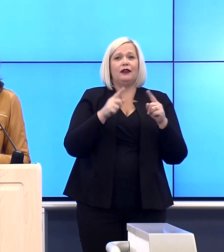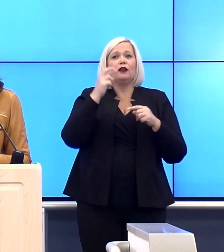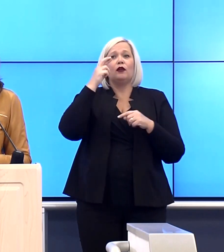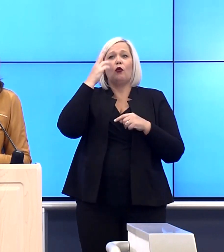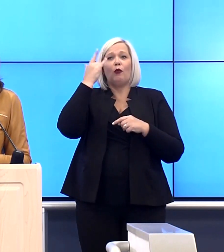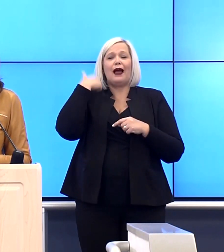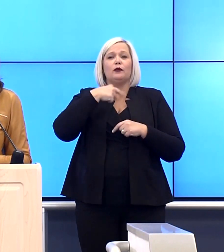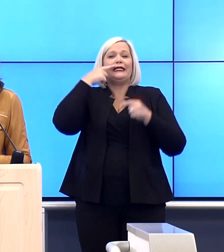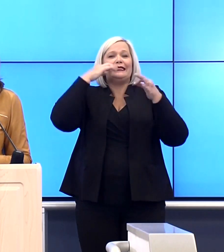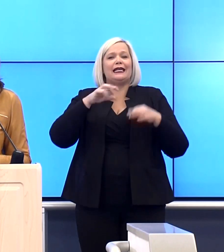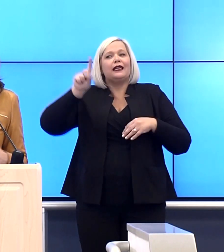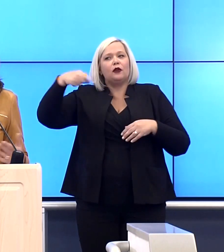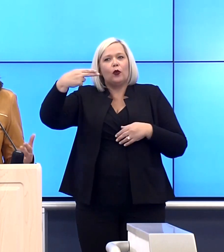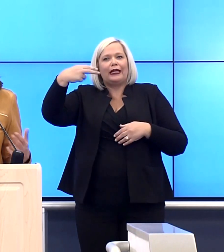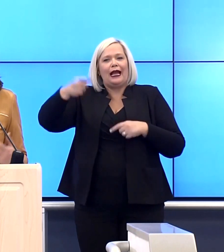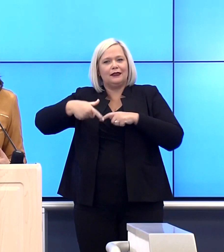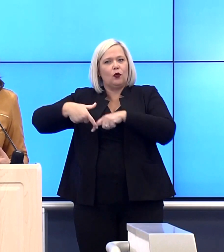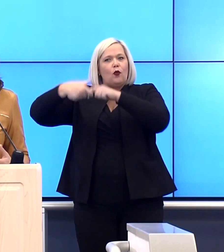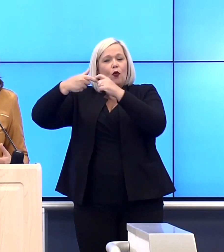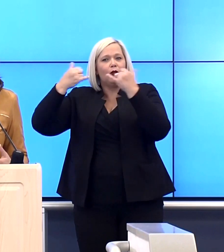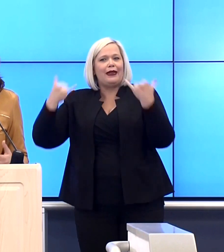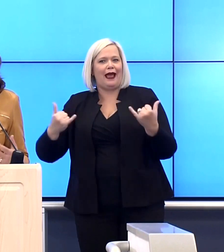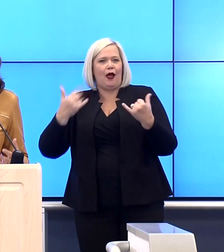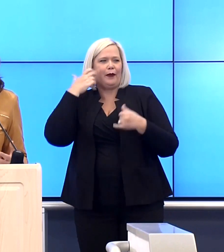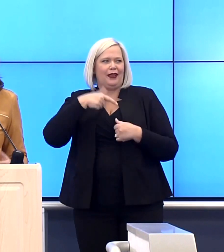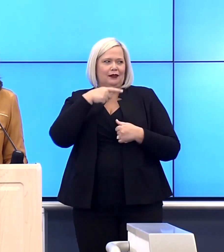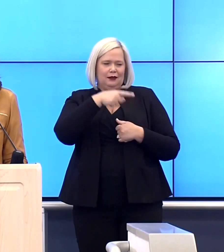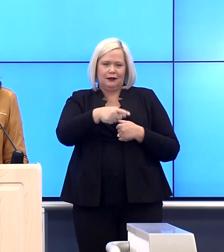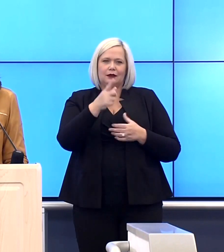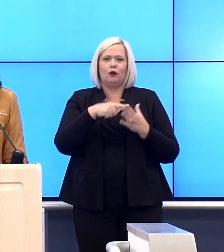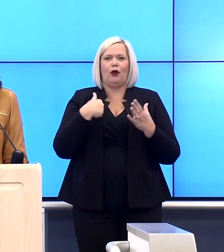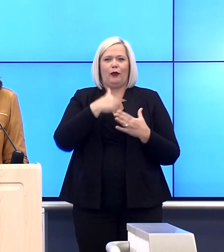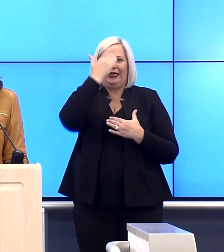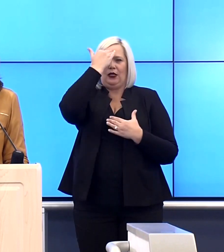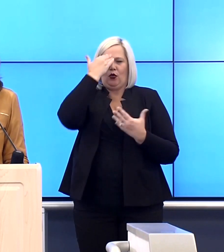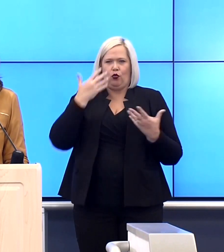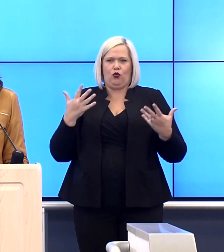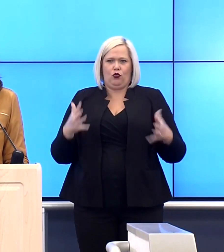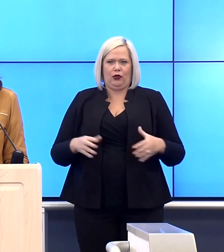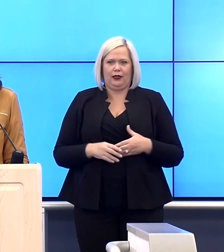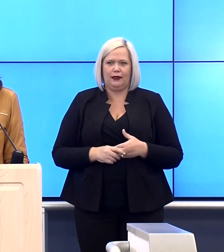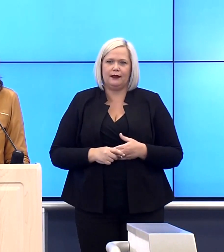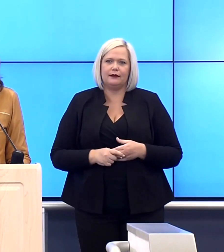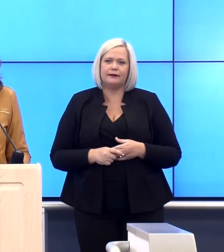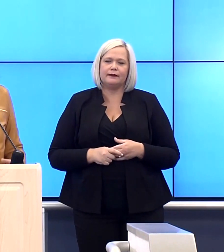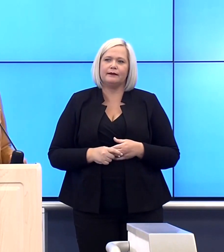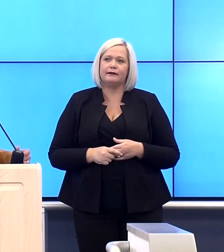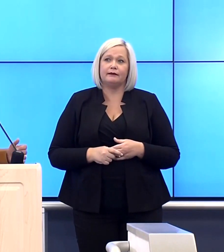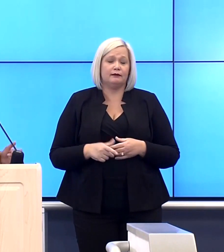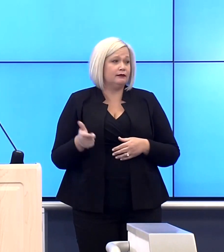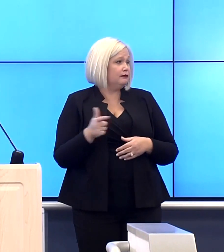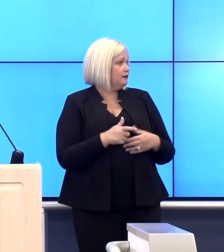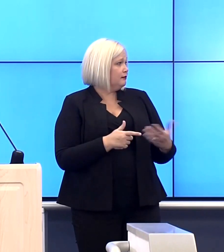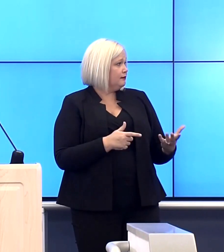BE MADE AT THE LOCAL LEVEL. BUT THESE WERE THE PRIMARY BUT THESE WERE THE PRIMARY FACTORS THAT WENT INTO THE FACTORS THAT WENT INTO THE RECOMMENDATION FROM EXPERTS TO